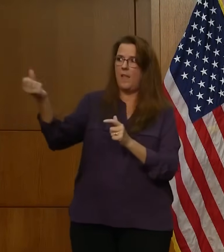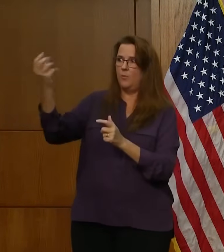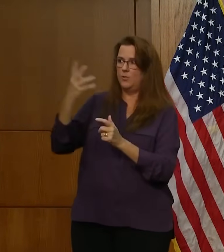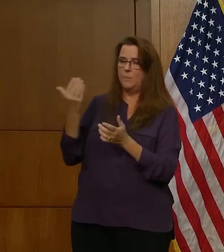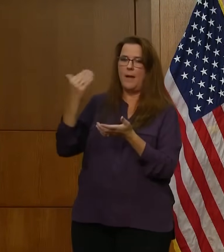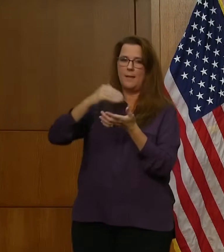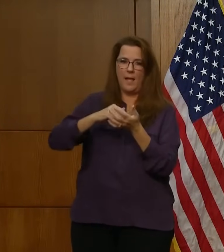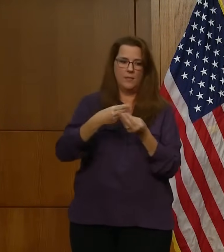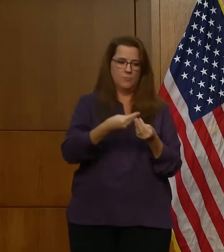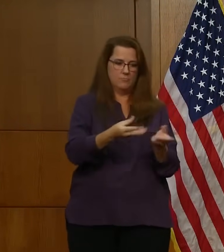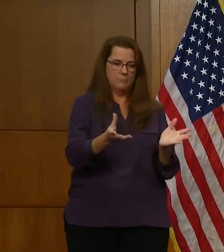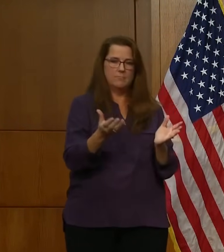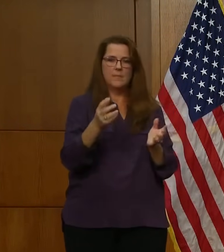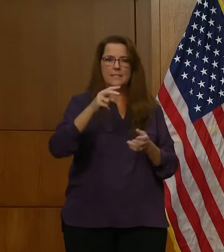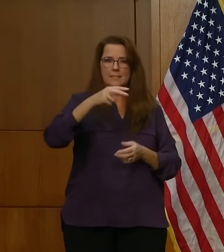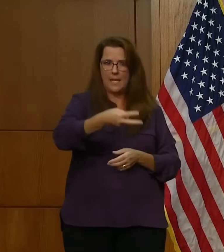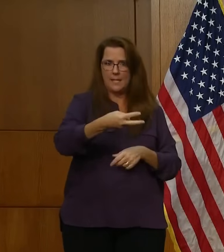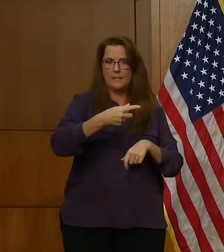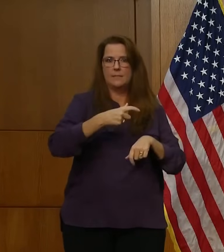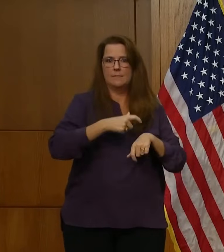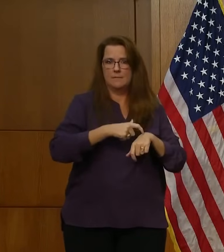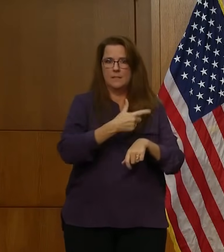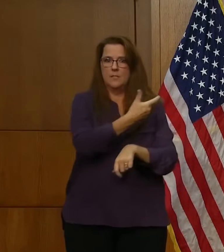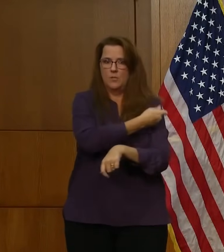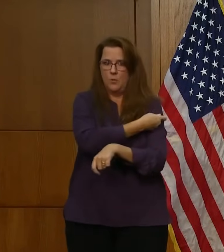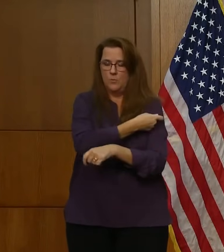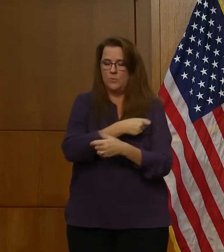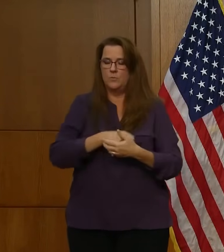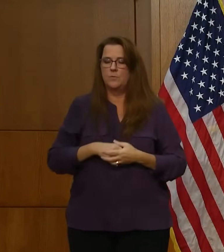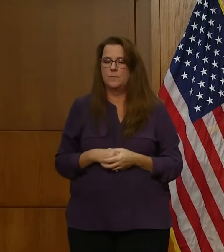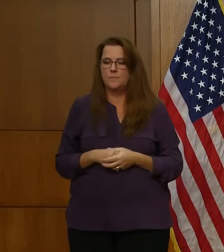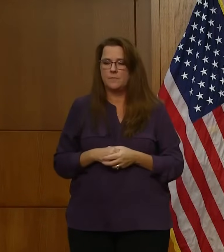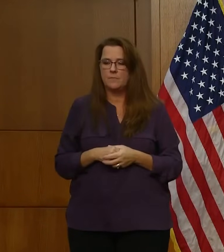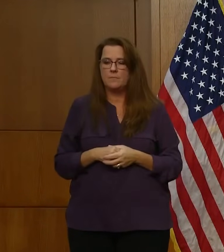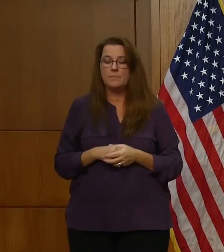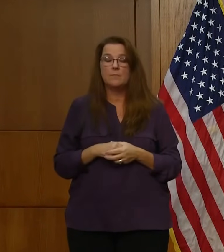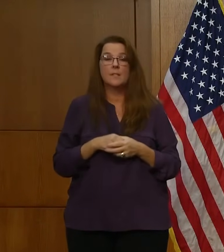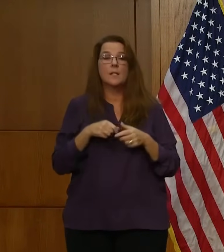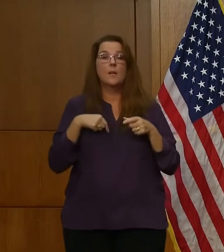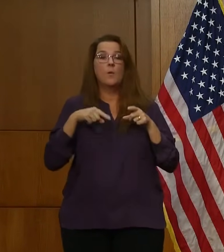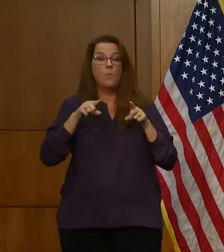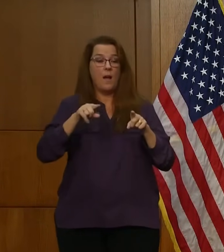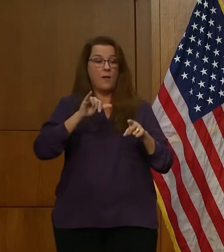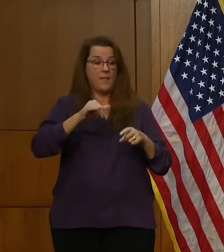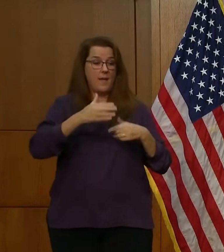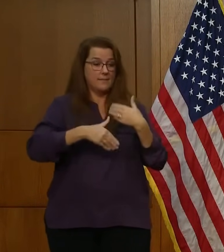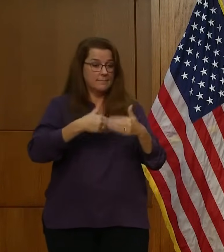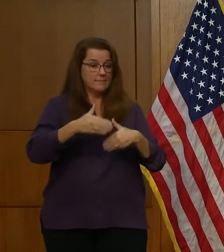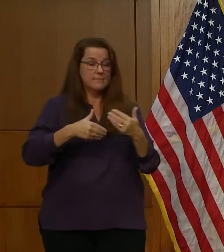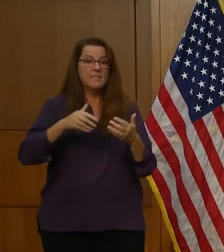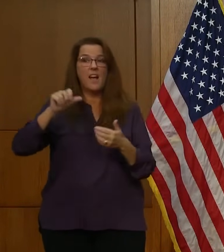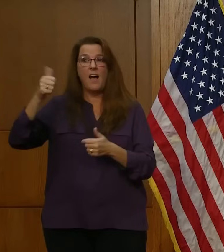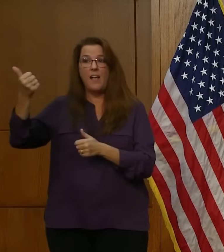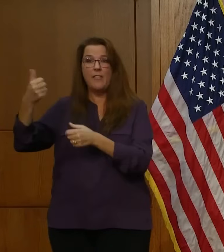SECOND DOSES IN TIME FOR THOSE 70,000 PEOPLE TO RECEIVE THEM.